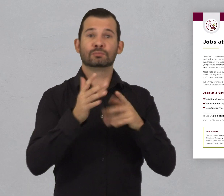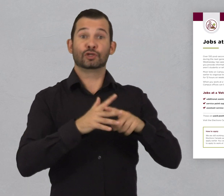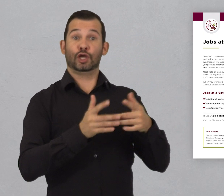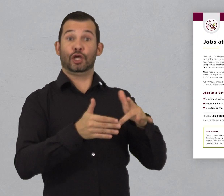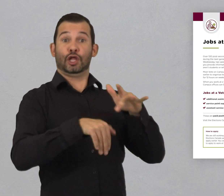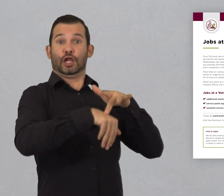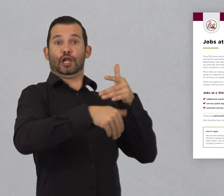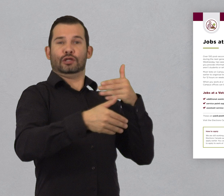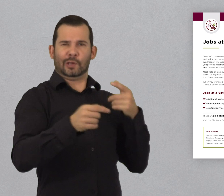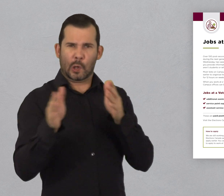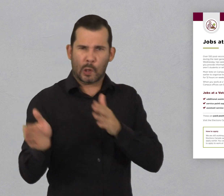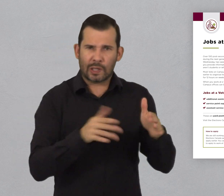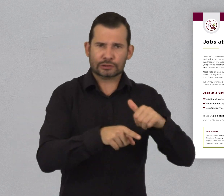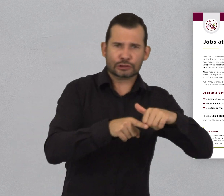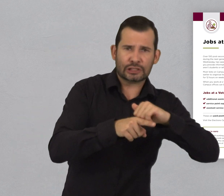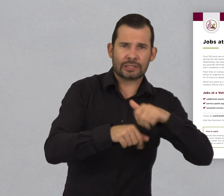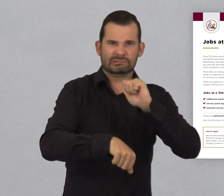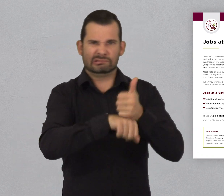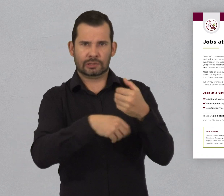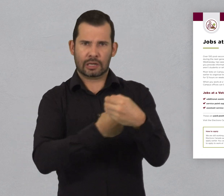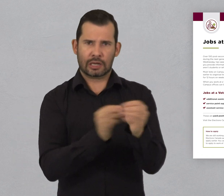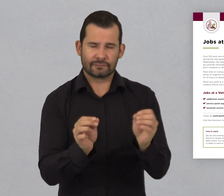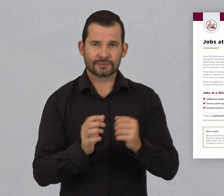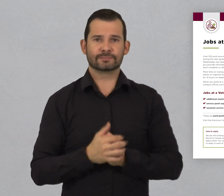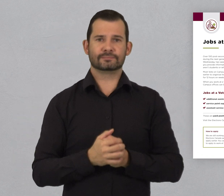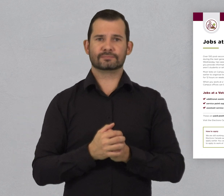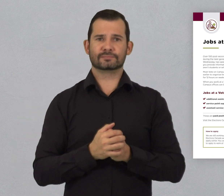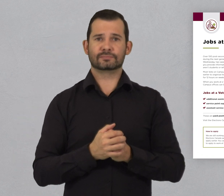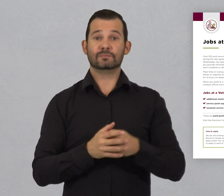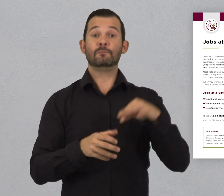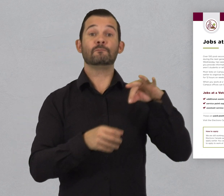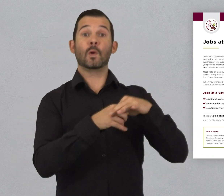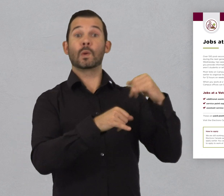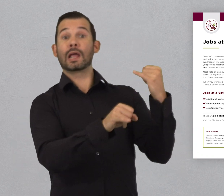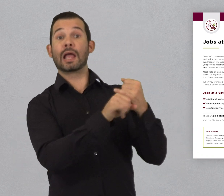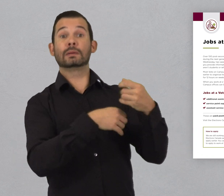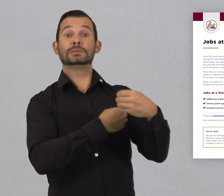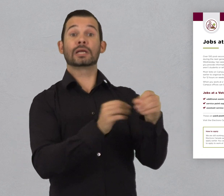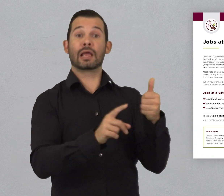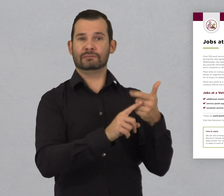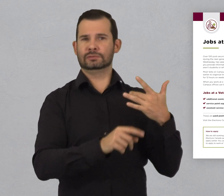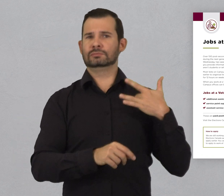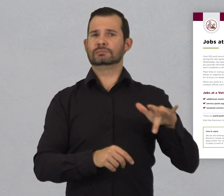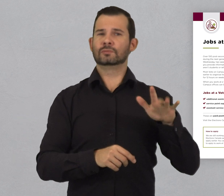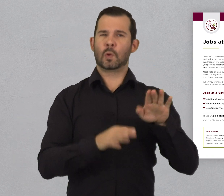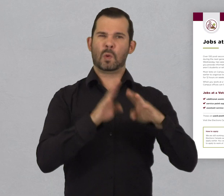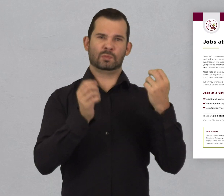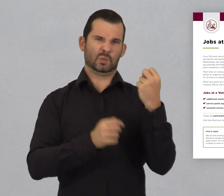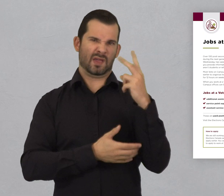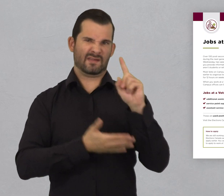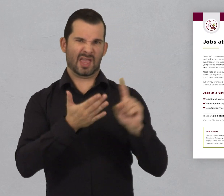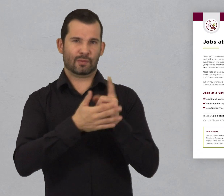to organize training and set up the office. Vote on Campus offices are usually open for 12 hours